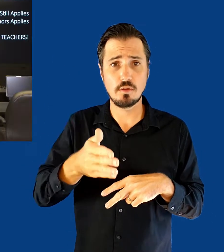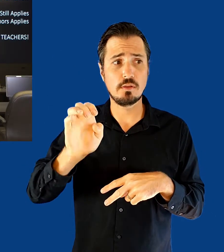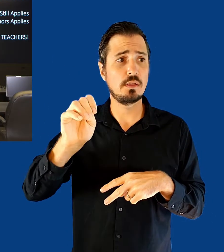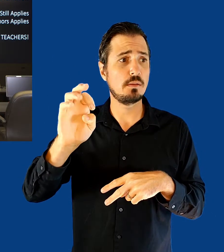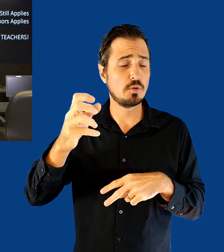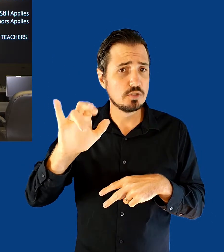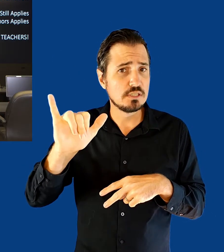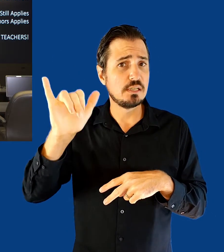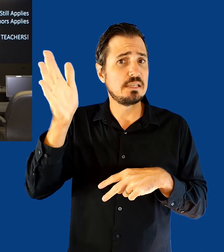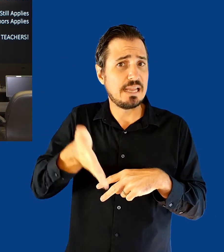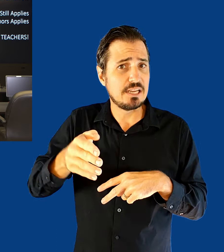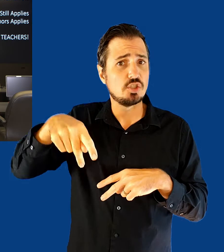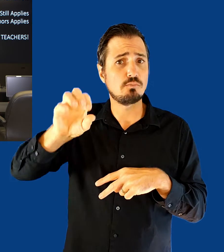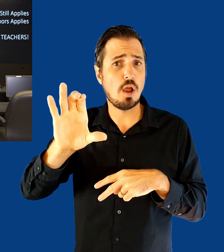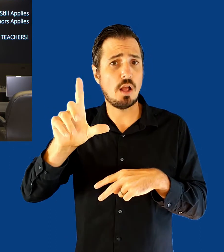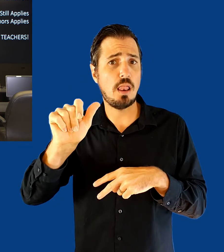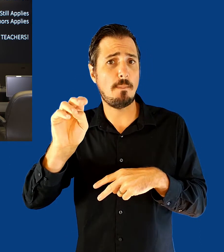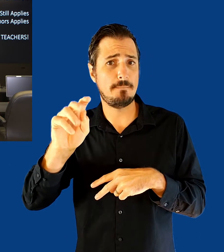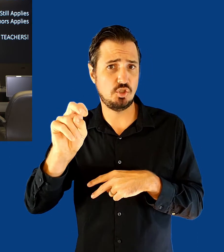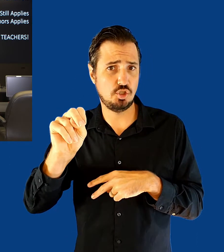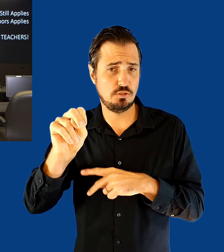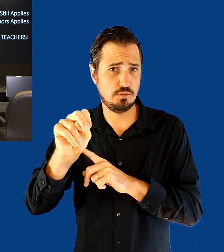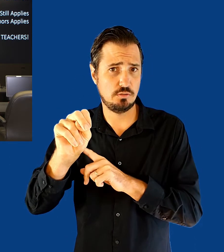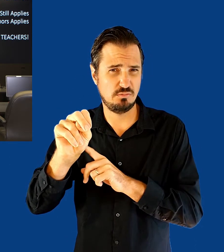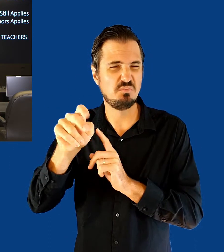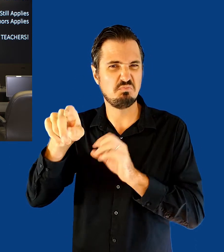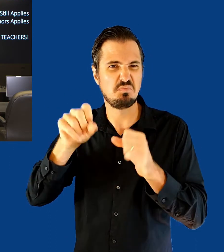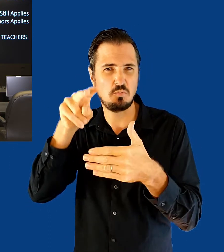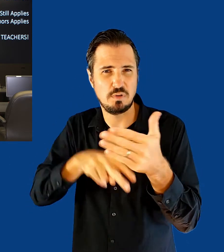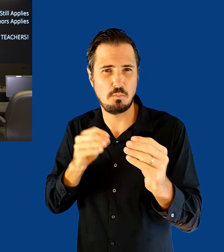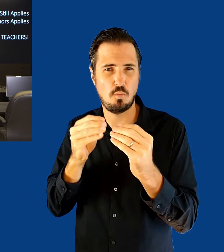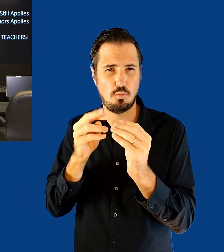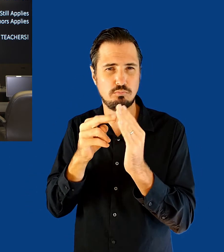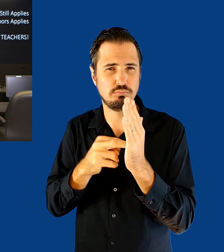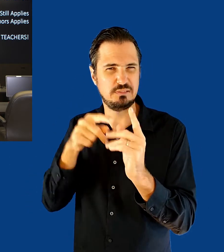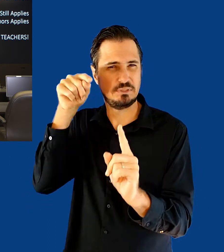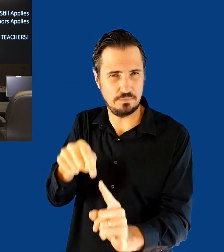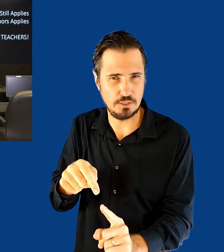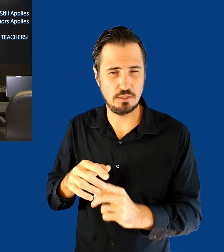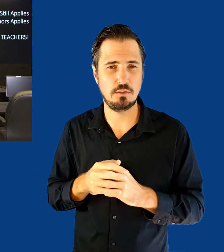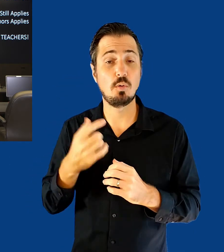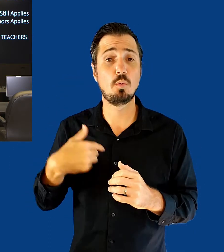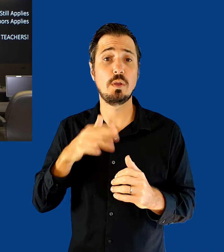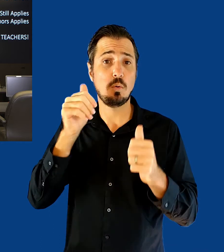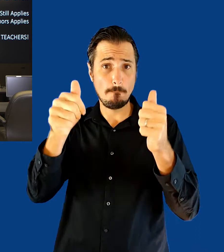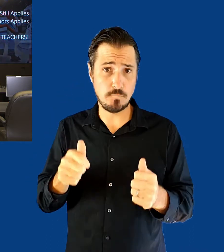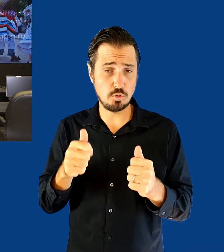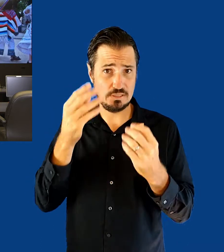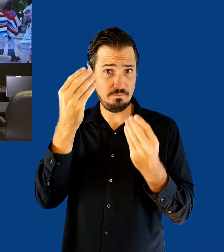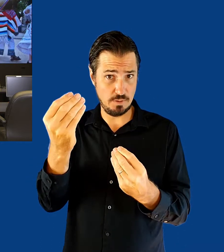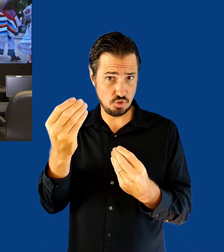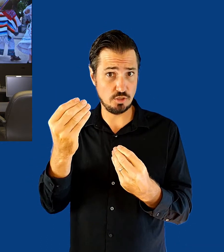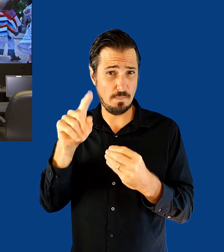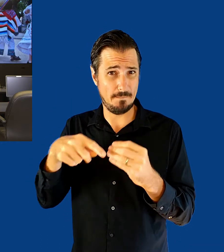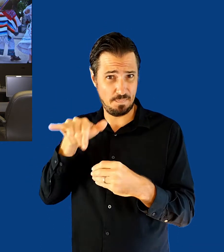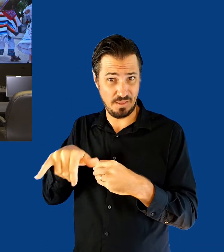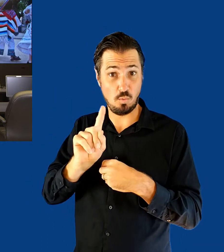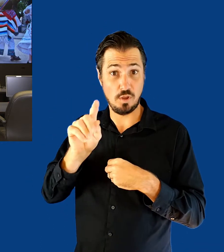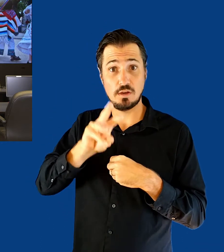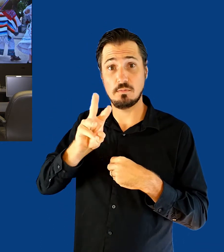We will also continue to post all of the Governor’s Emergency Proclamations to www.kauai.gov/COVID-19.